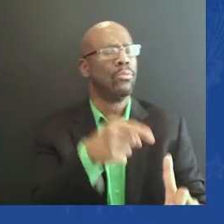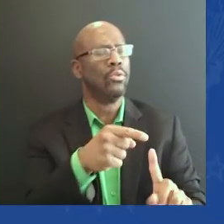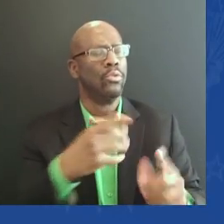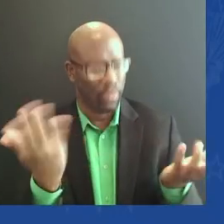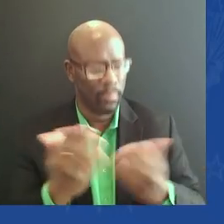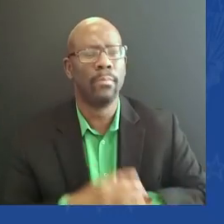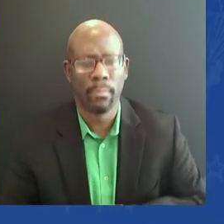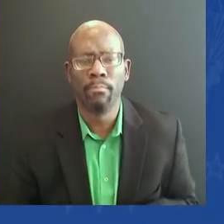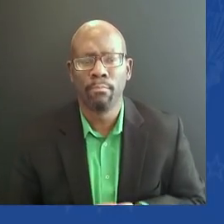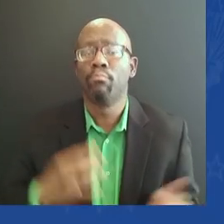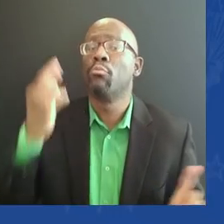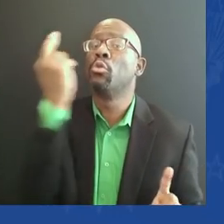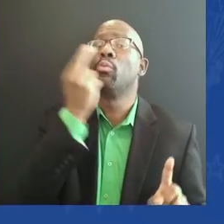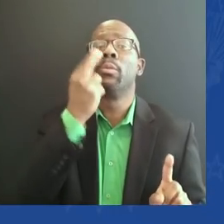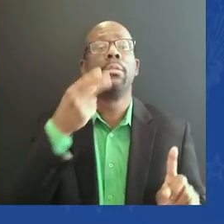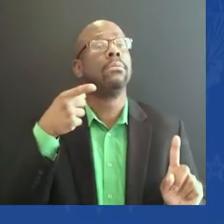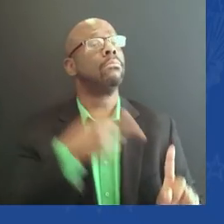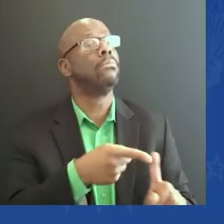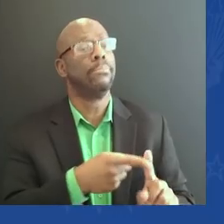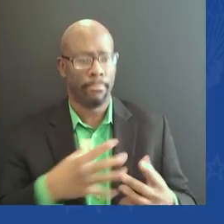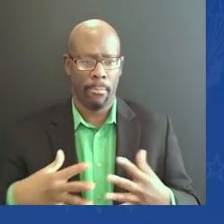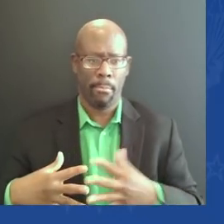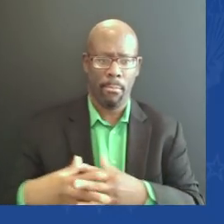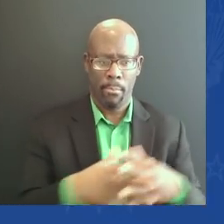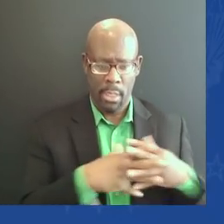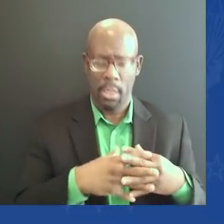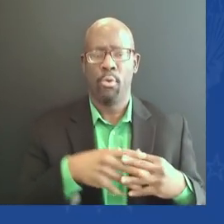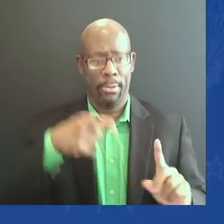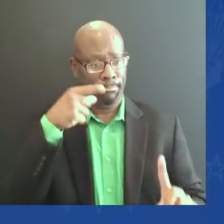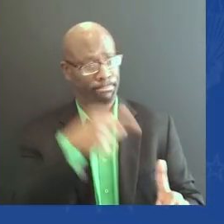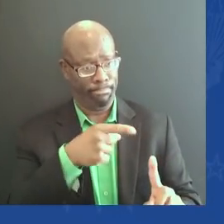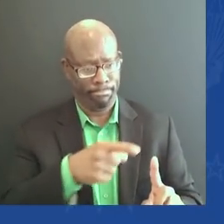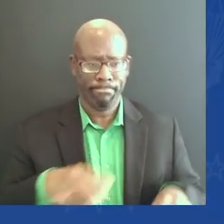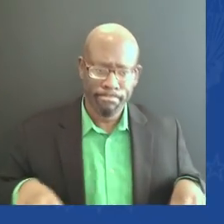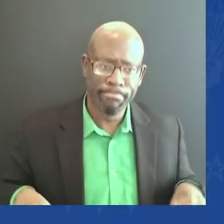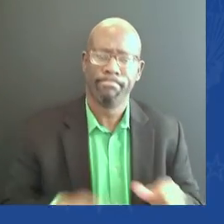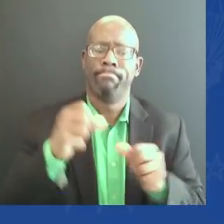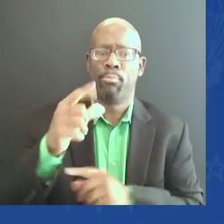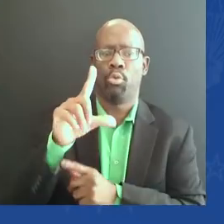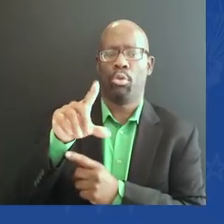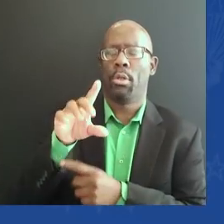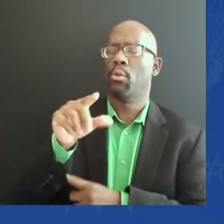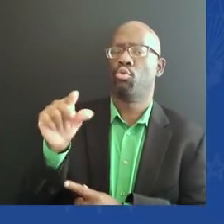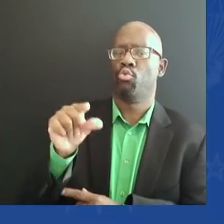endorsed the global minimum tax. This is something the United States has been driving for for over a year,